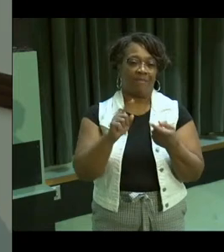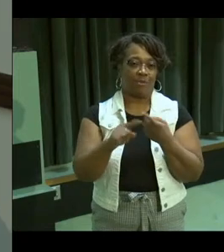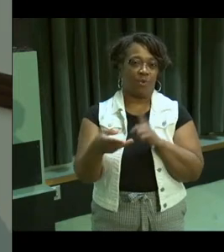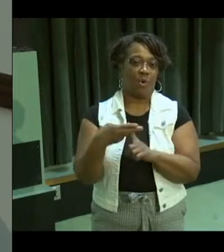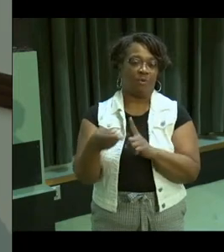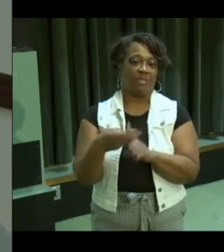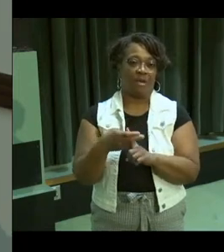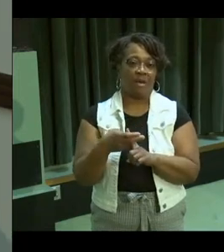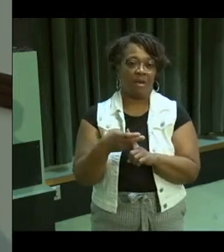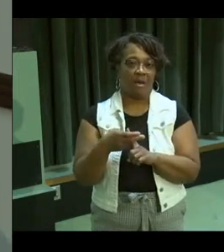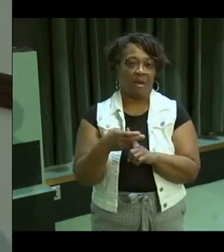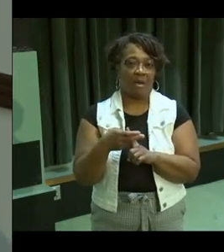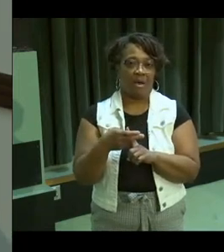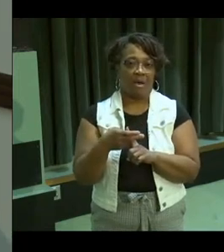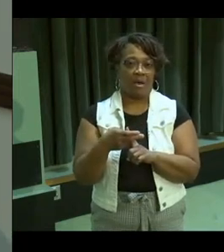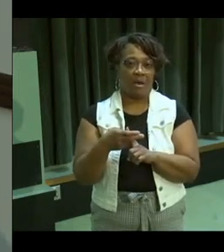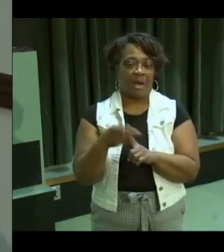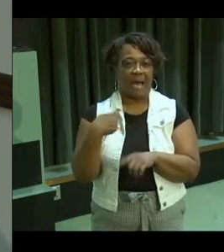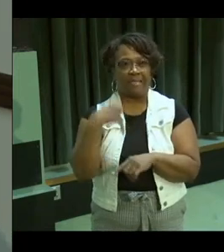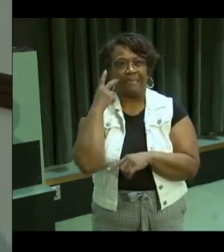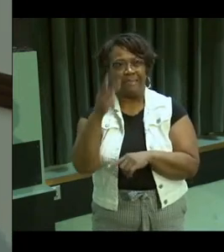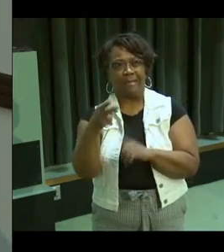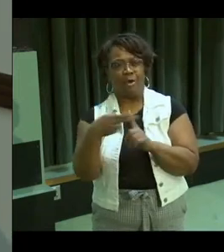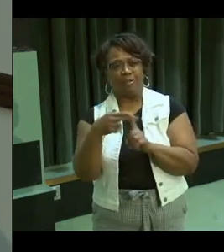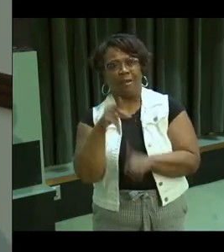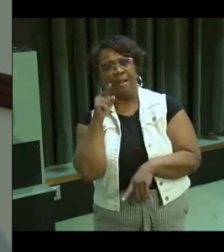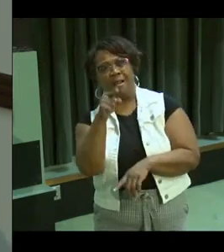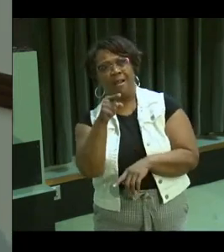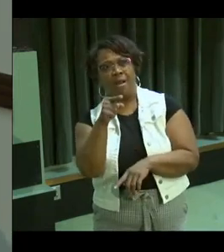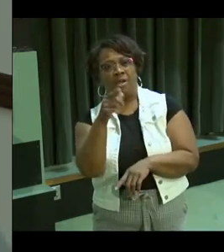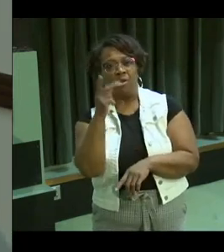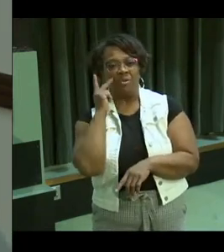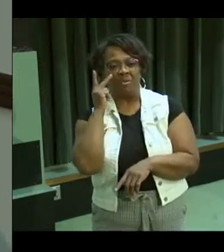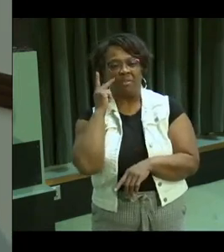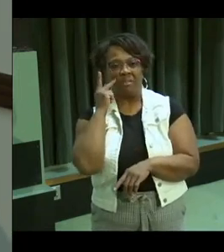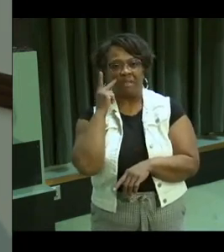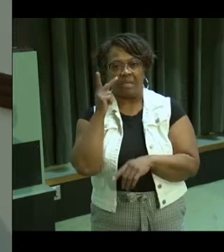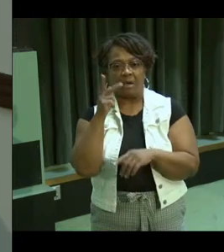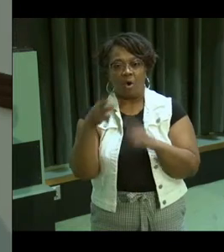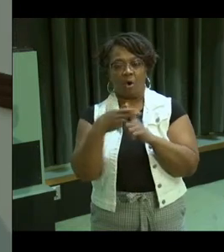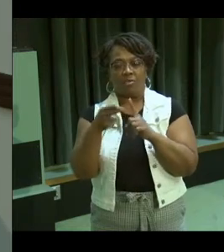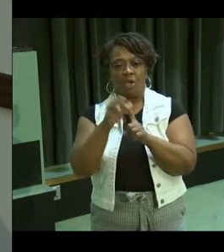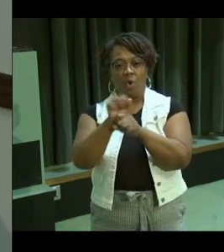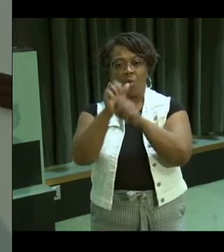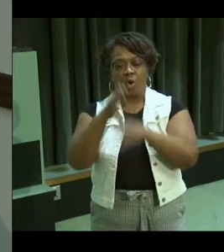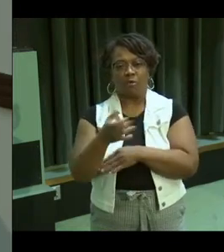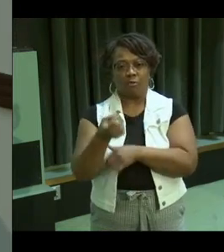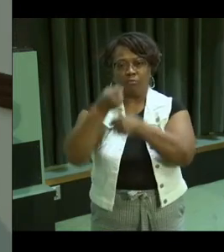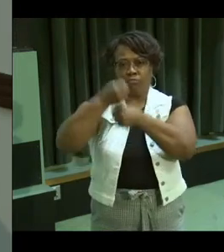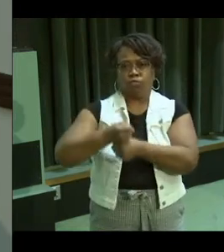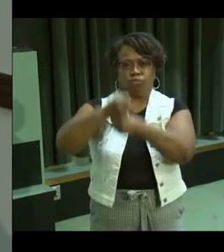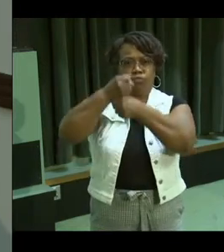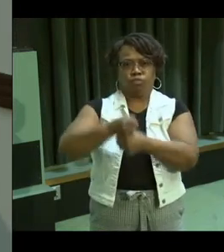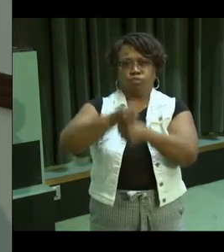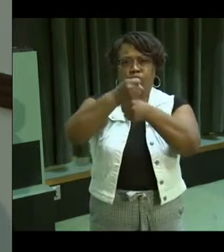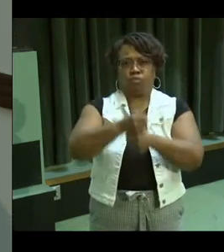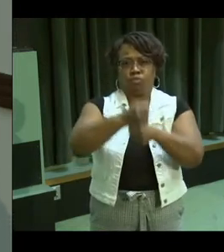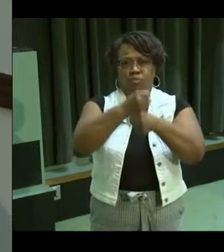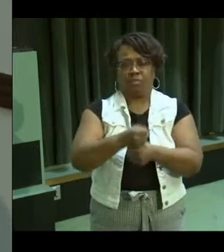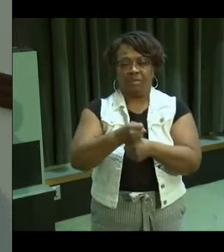Plaza Hotel. And as soon as we get in eyeshot of that hotel,